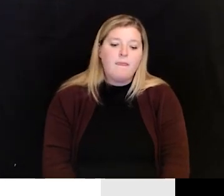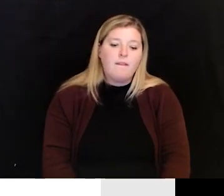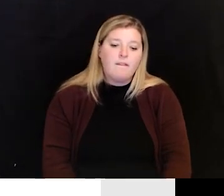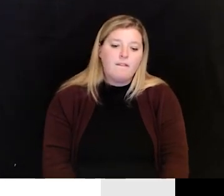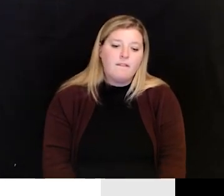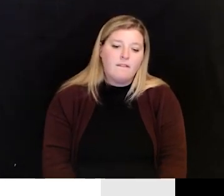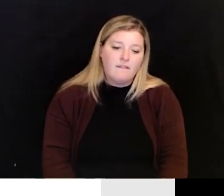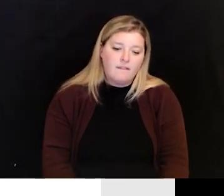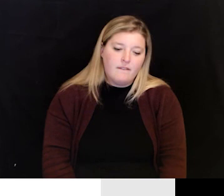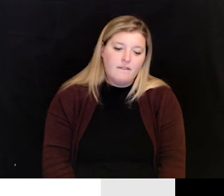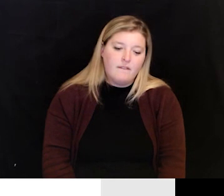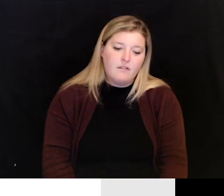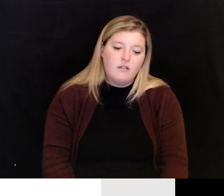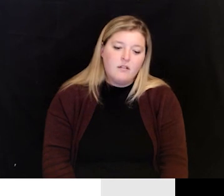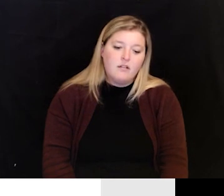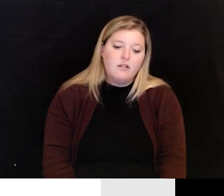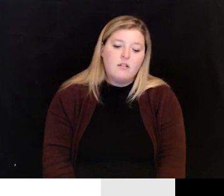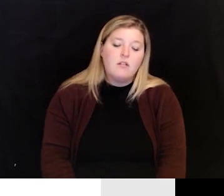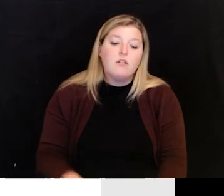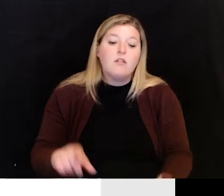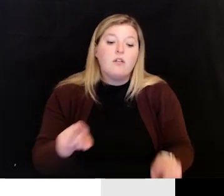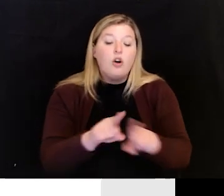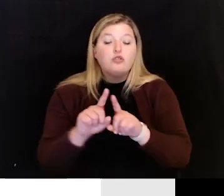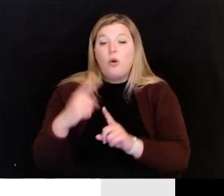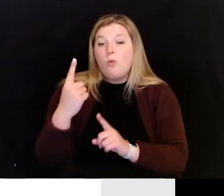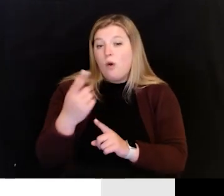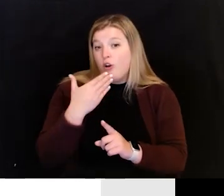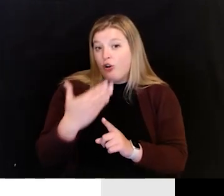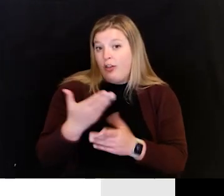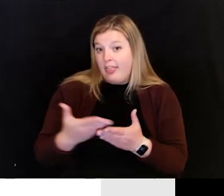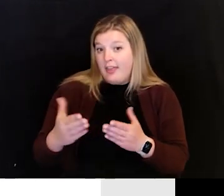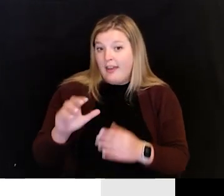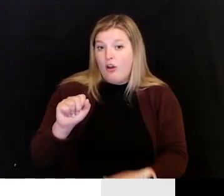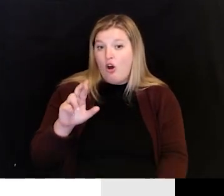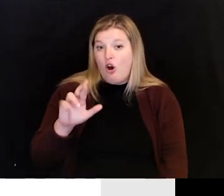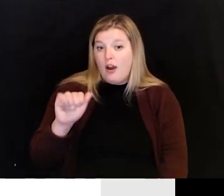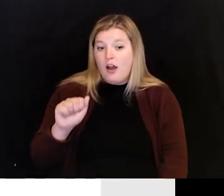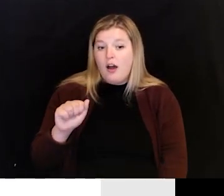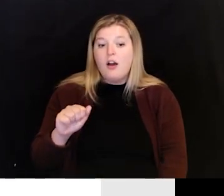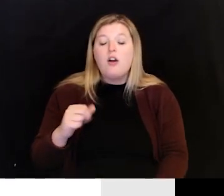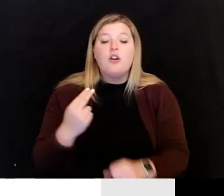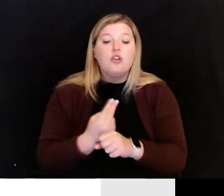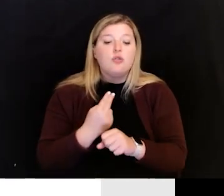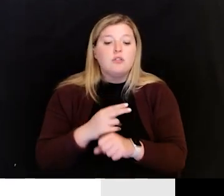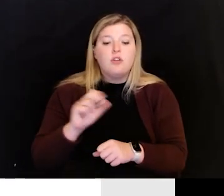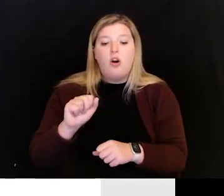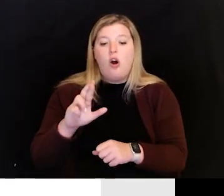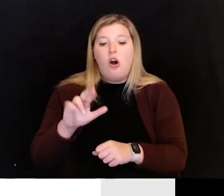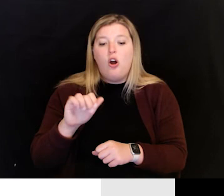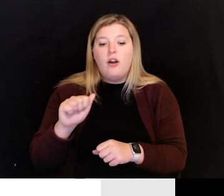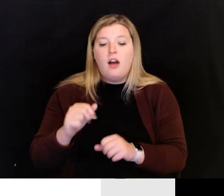one good case for ARIA is to use aria-labelledby, where you refer to it with a unique ID